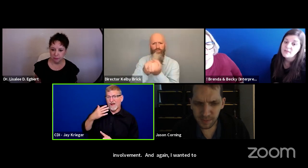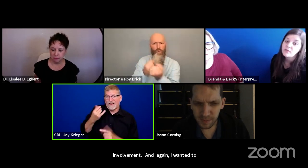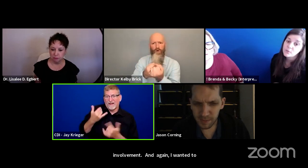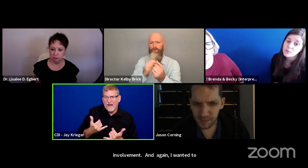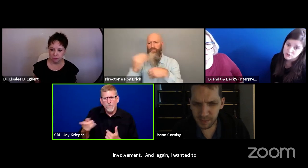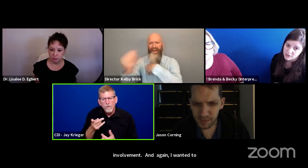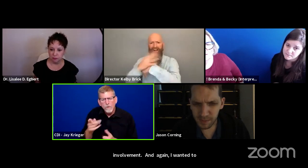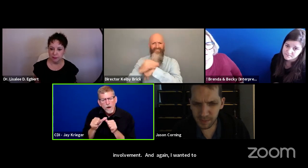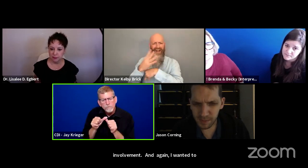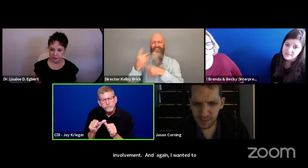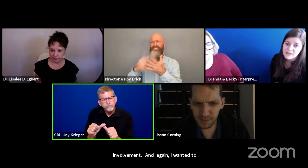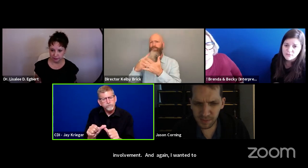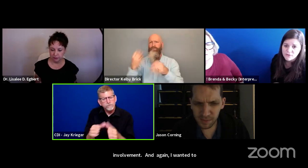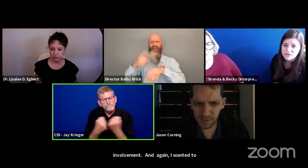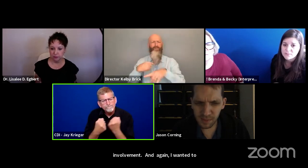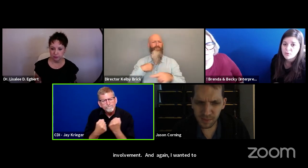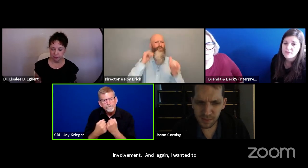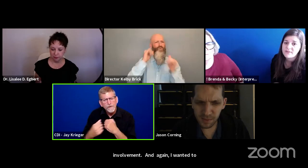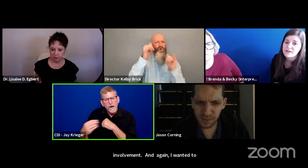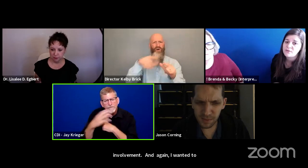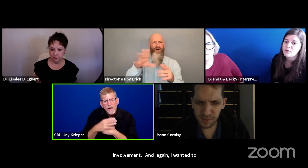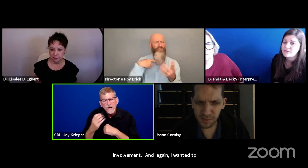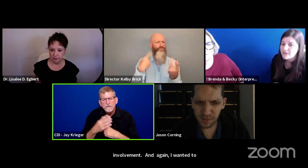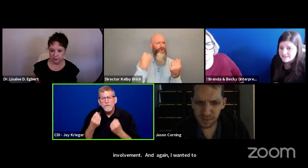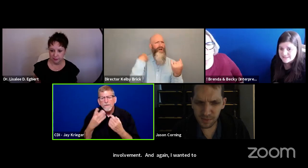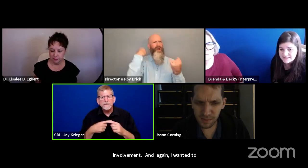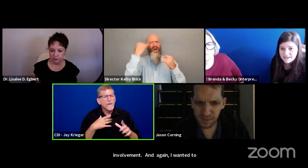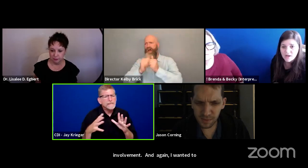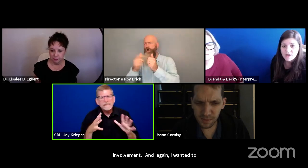And the former chair. Thank you for your support. Thank you for your advice.